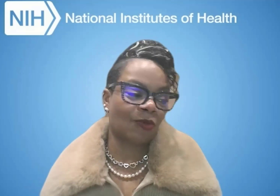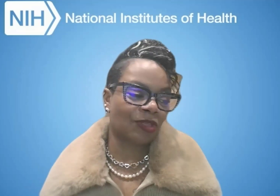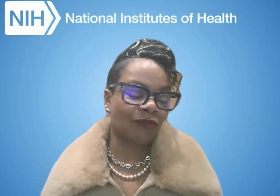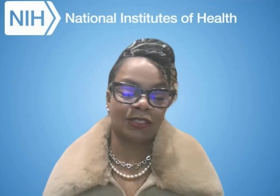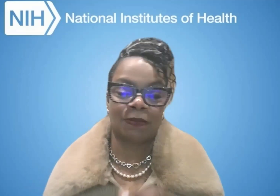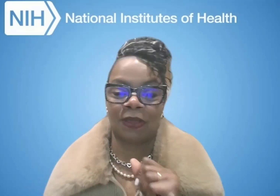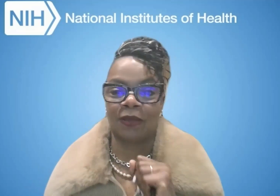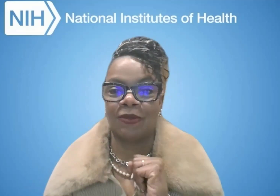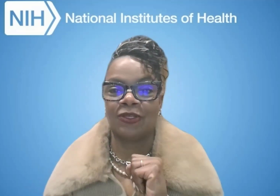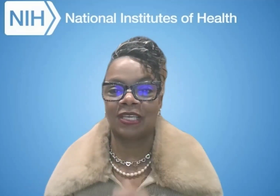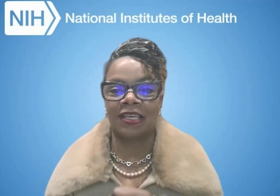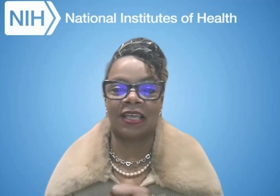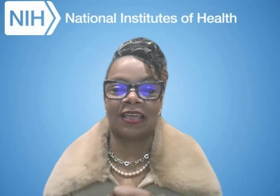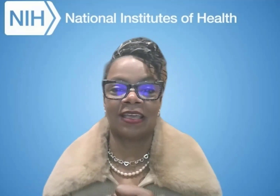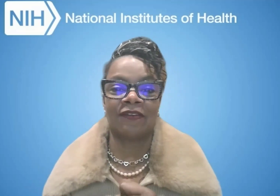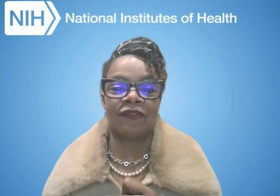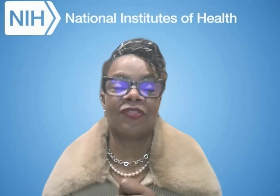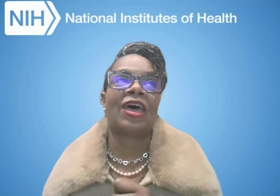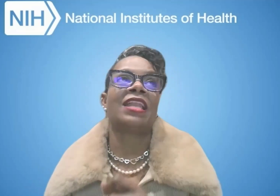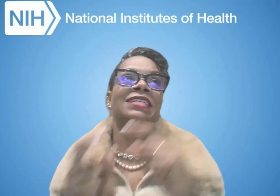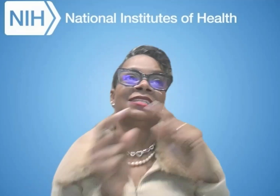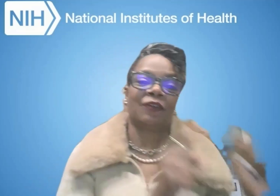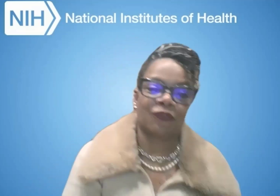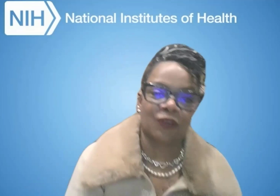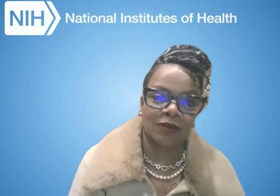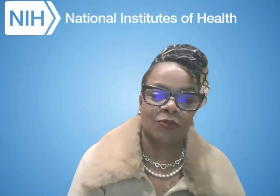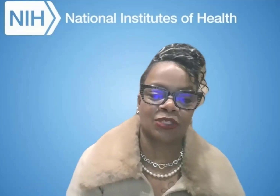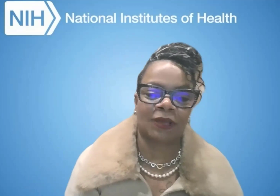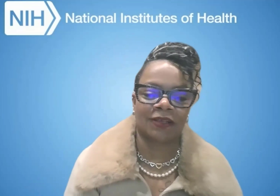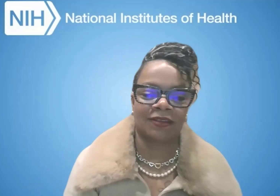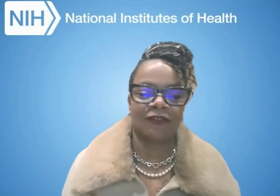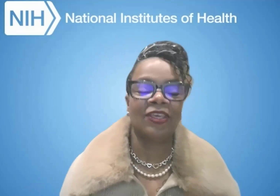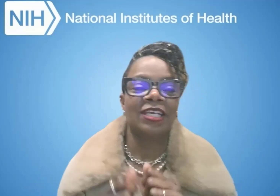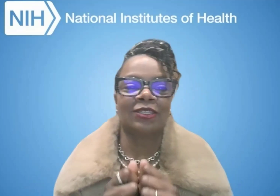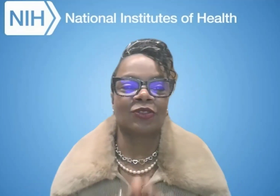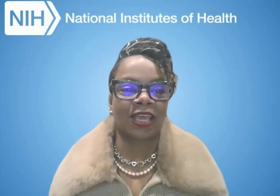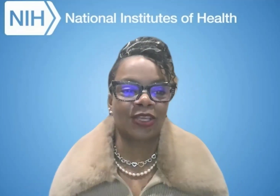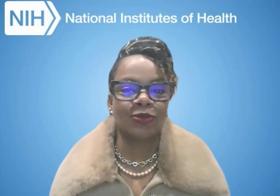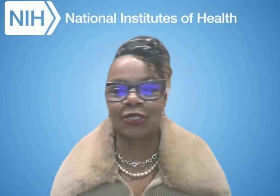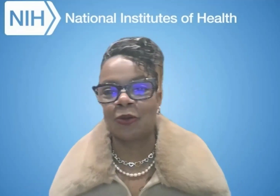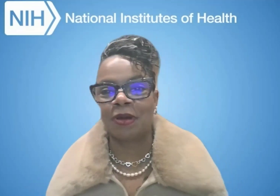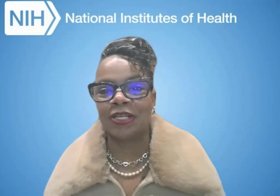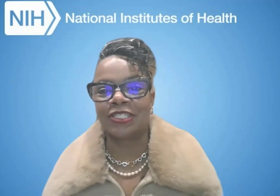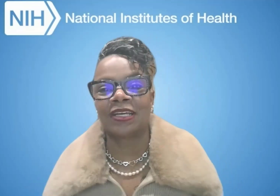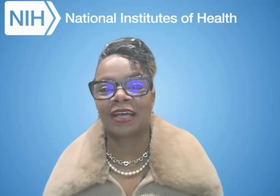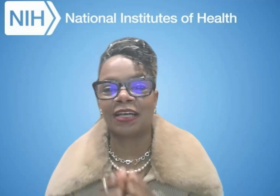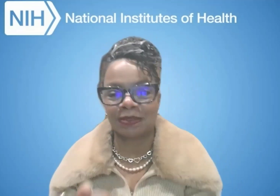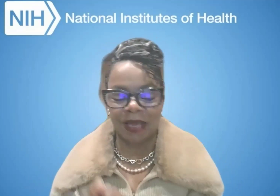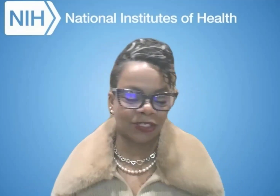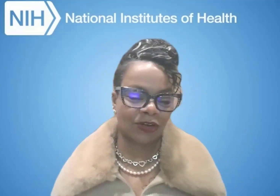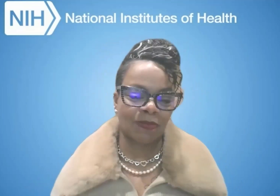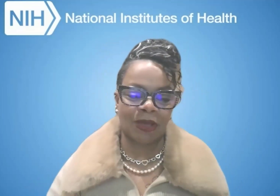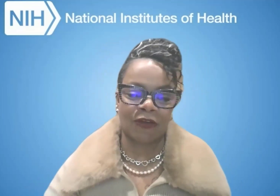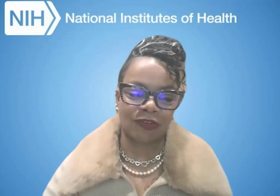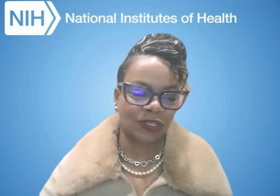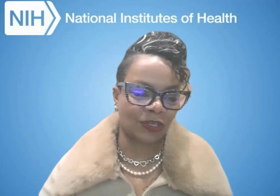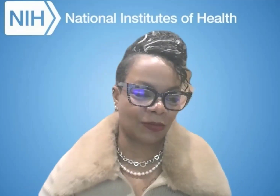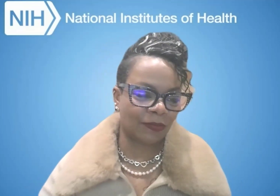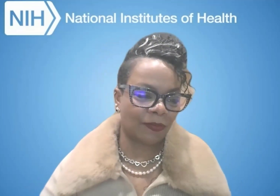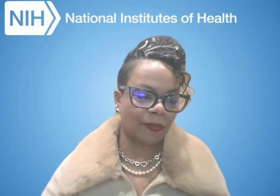with our recipient community and give that different perspective, so thank you so much, and, Kasima, I'll turn it back over to you.